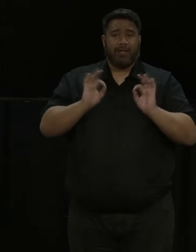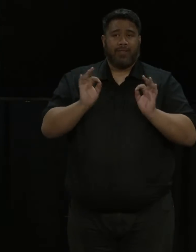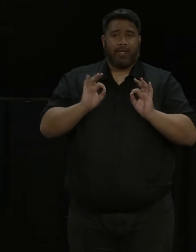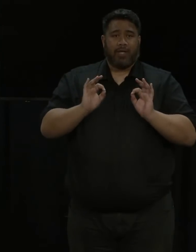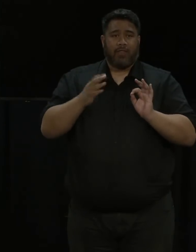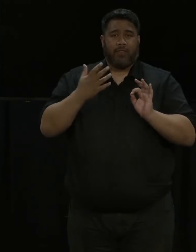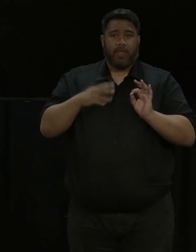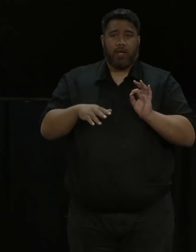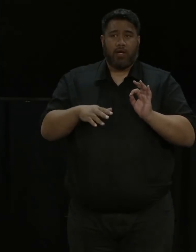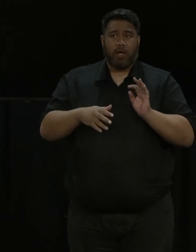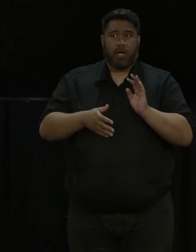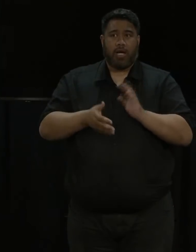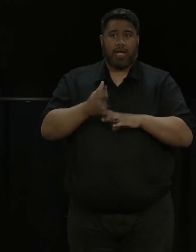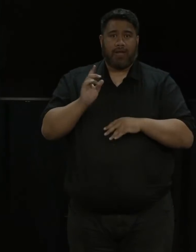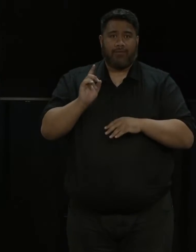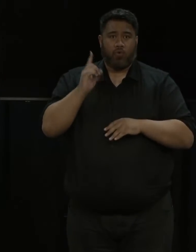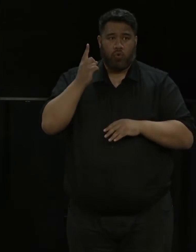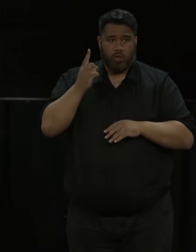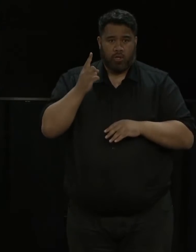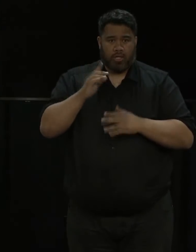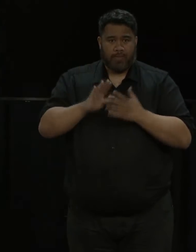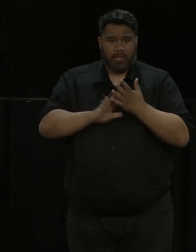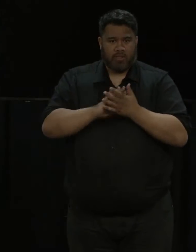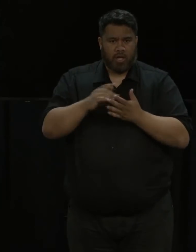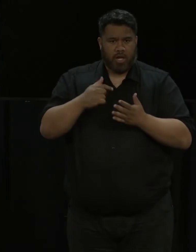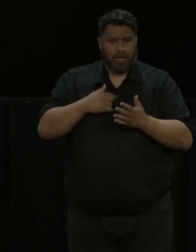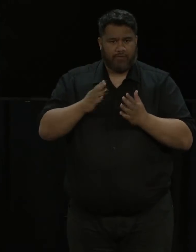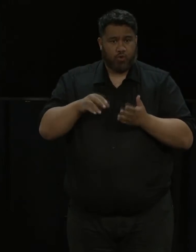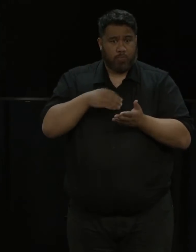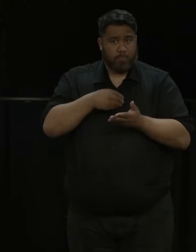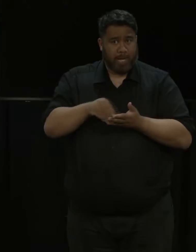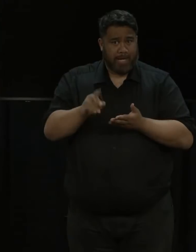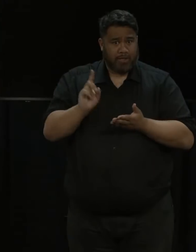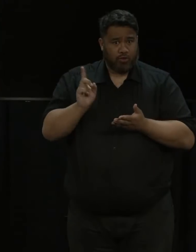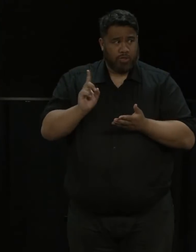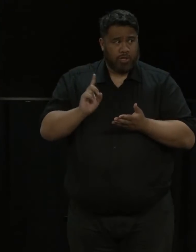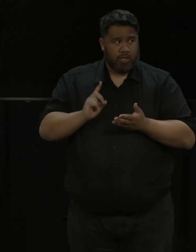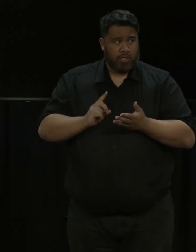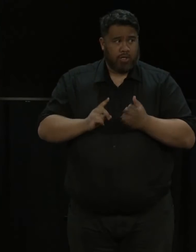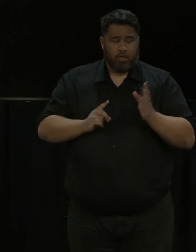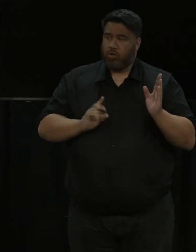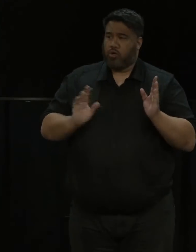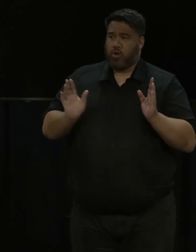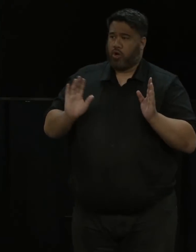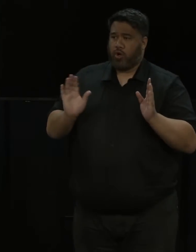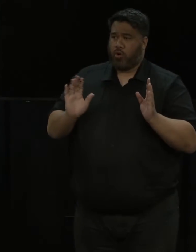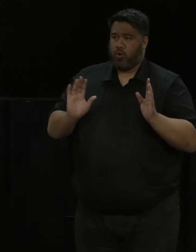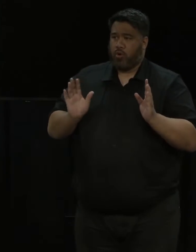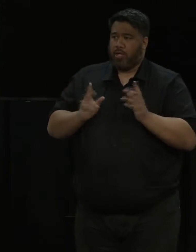If you are unvaccinated, getting a test to leave Auckland over the summer, do